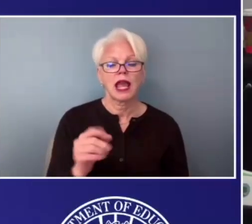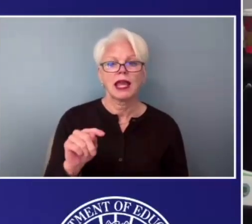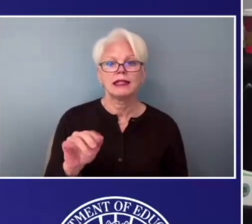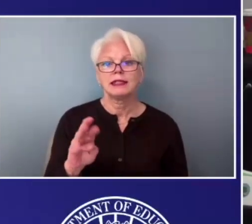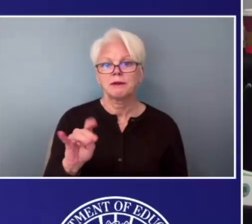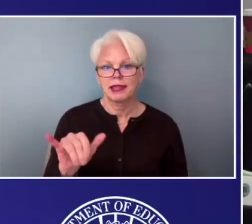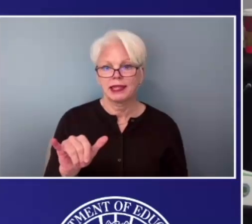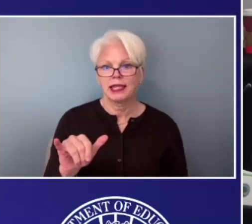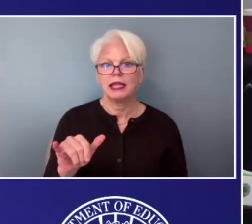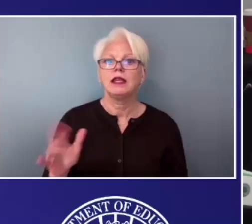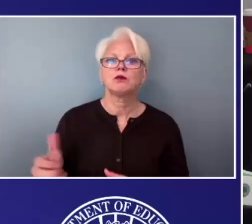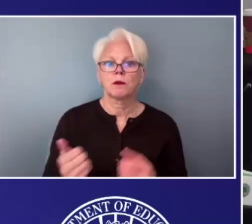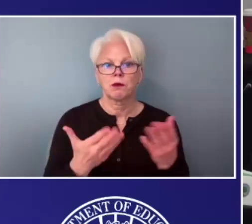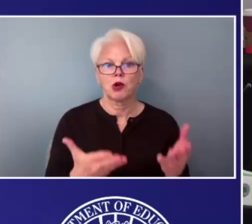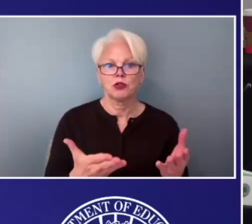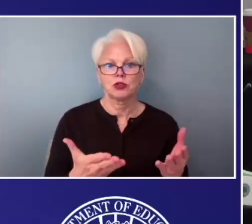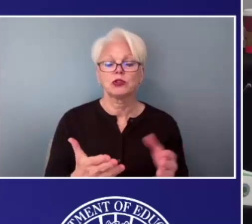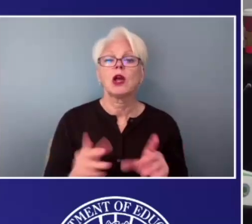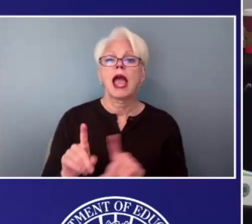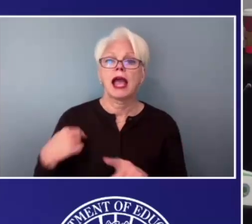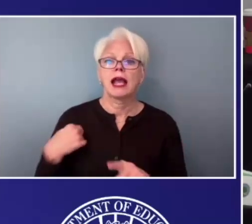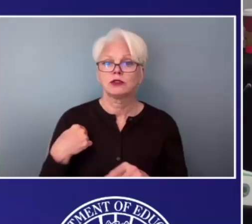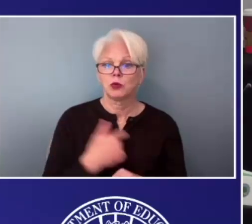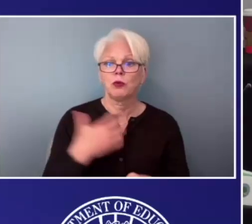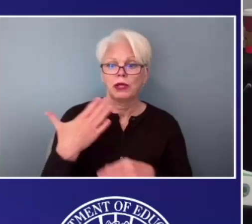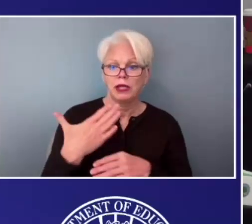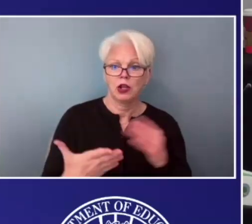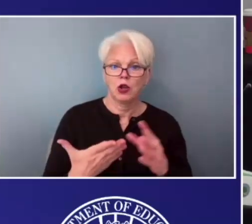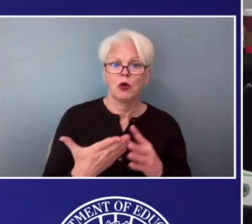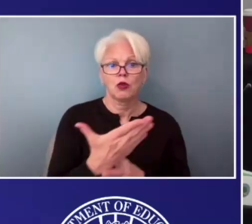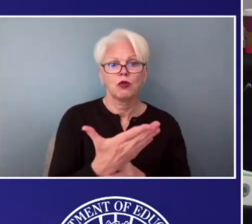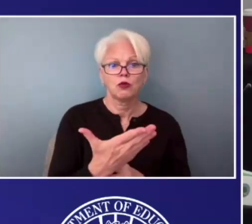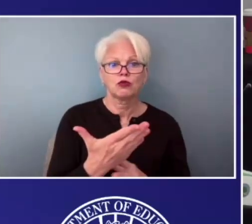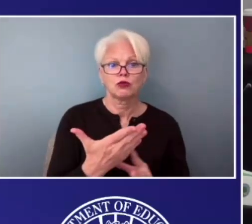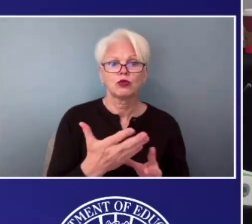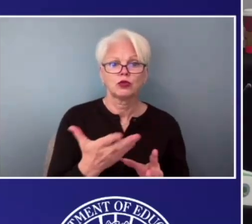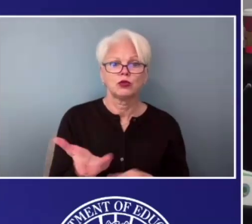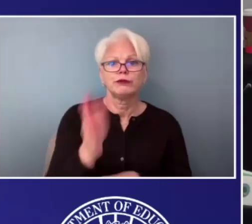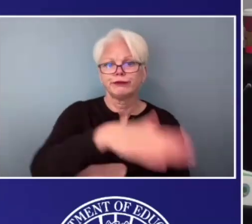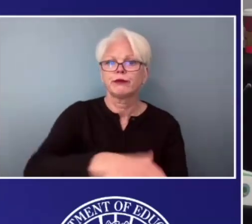proposals that as we go through -- throughout the day with professional